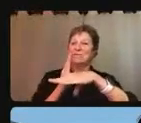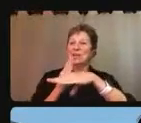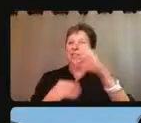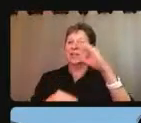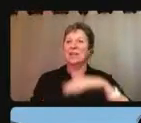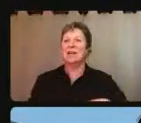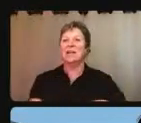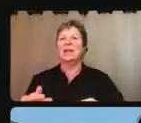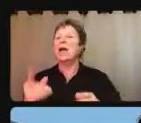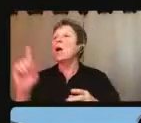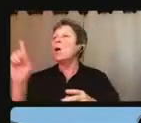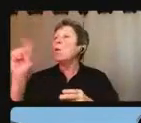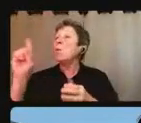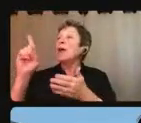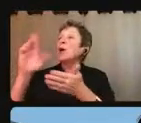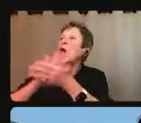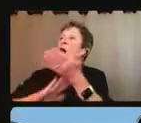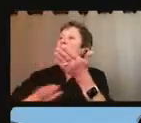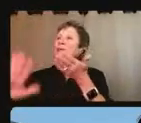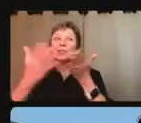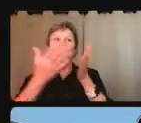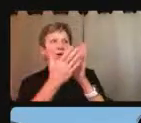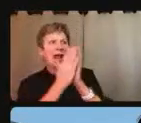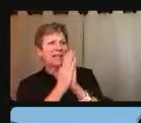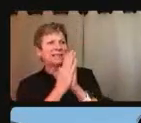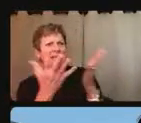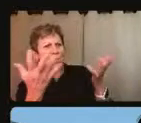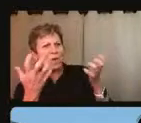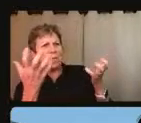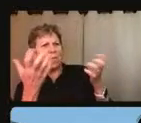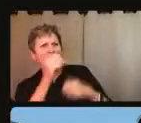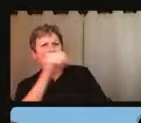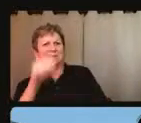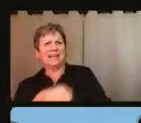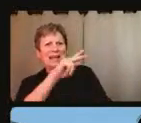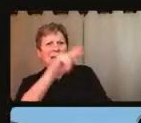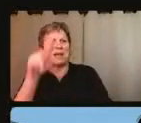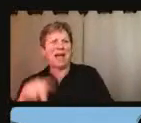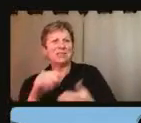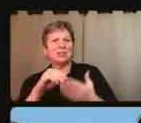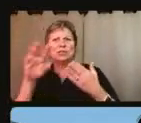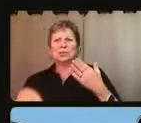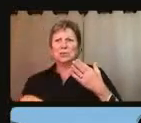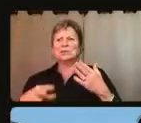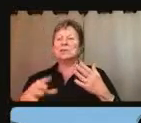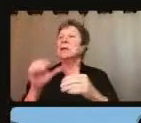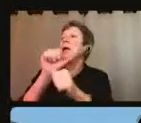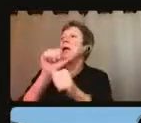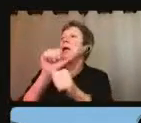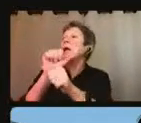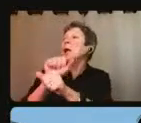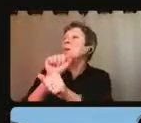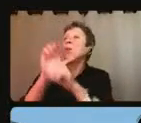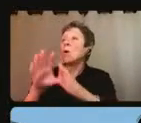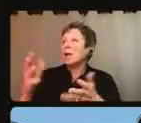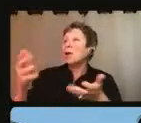ABOVE THE NATIONAL AVERAGE WHERE COLLEGES ARE CLAMORING